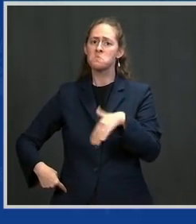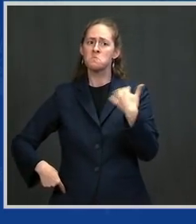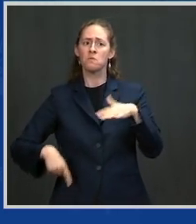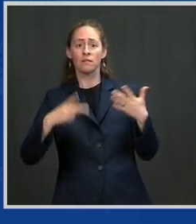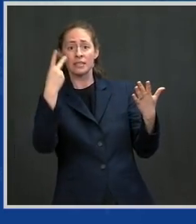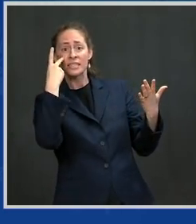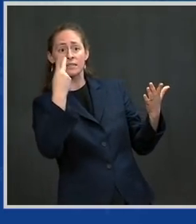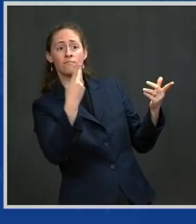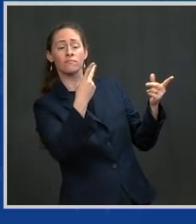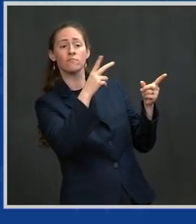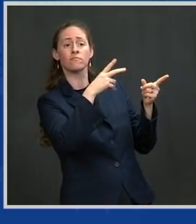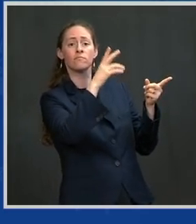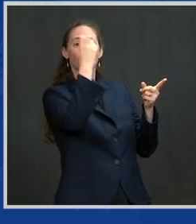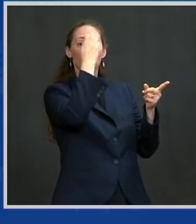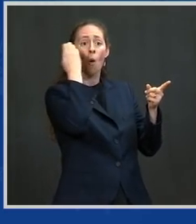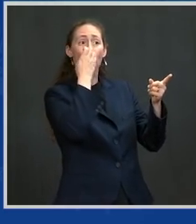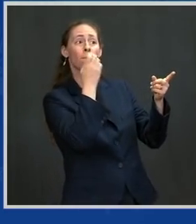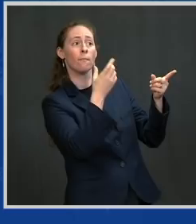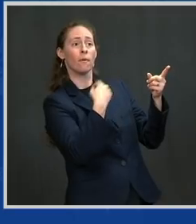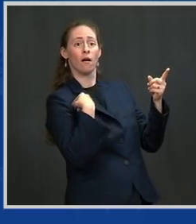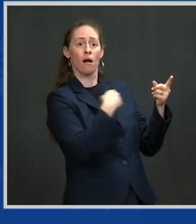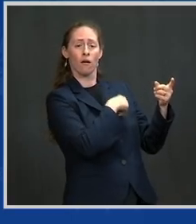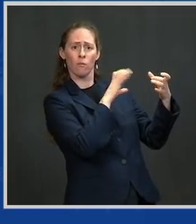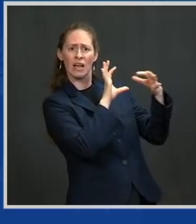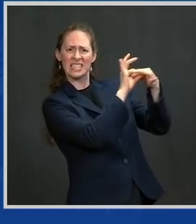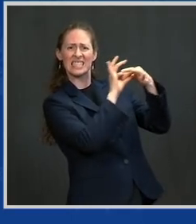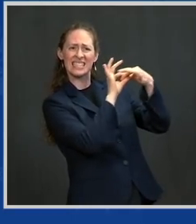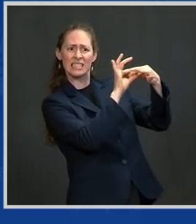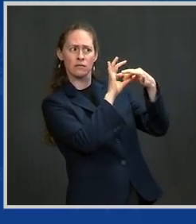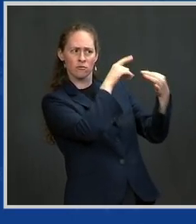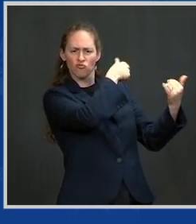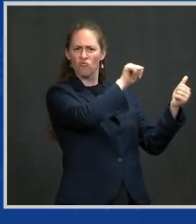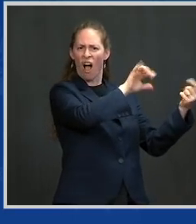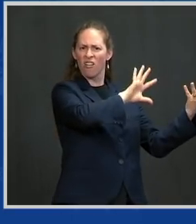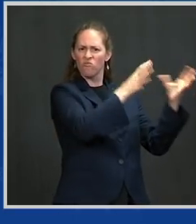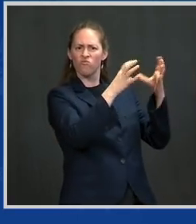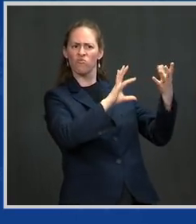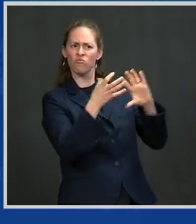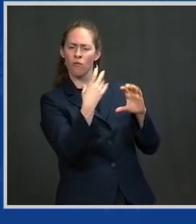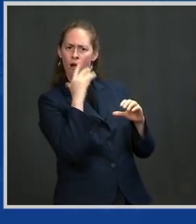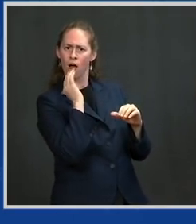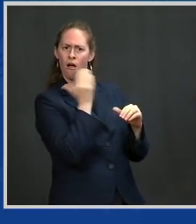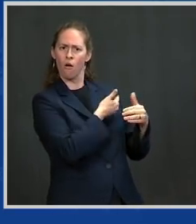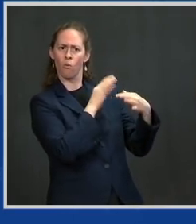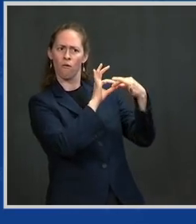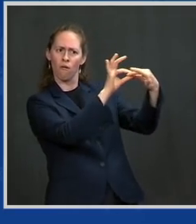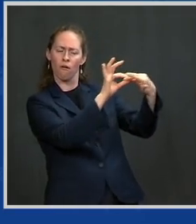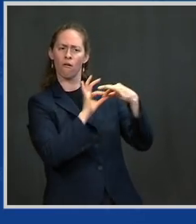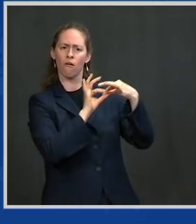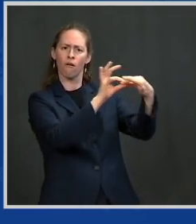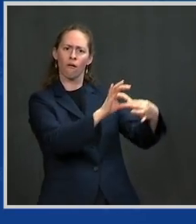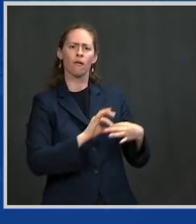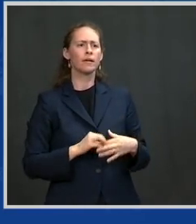We're seeing an increase in malicious cyber activity. But that our Alliance is the strong foundation